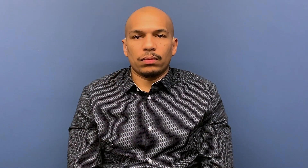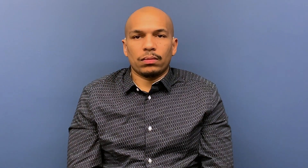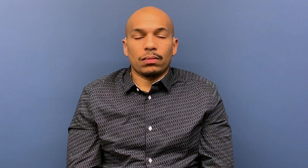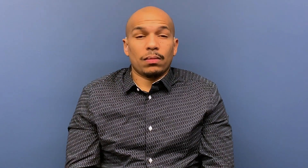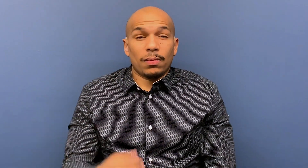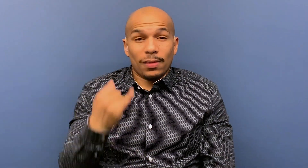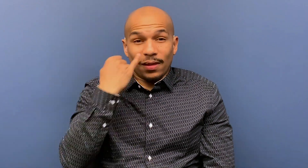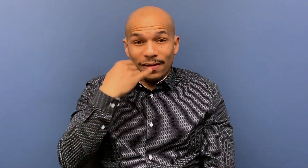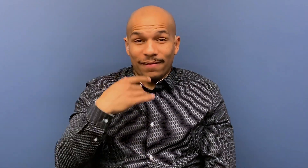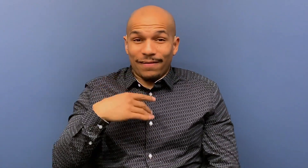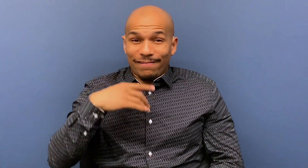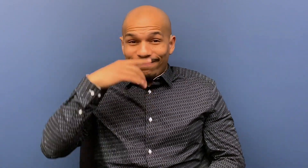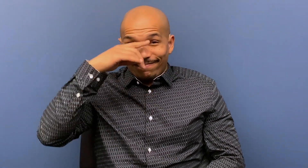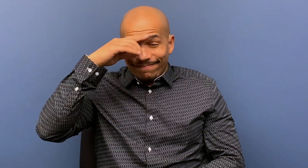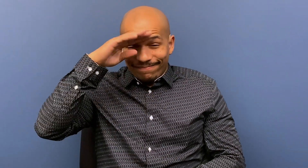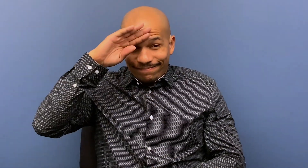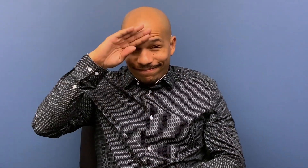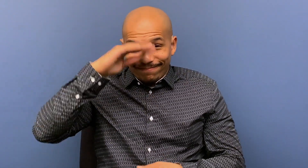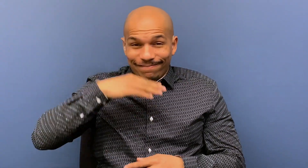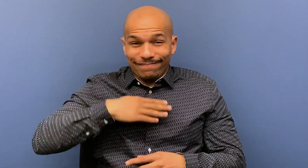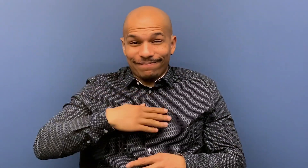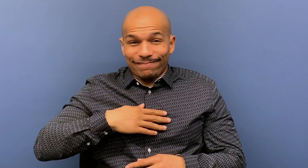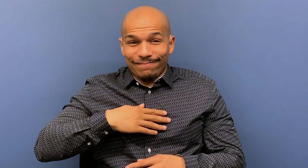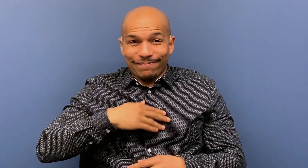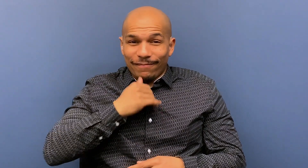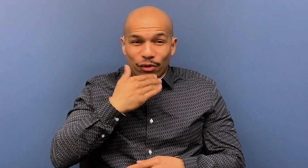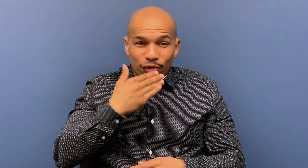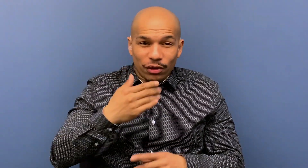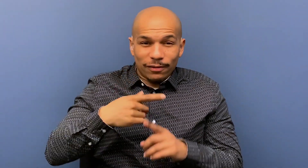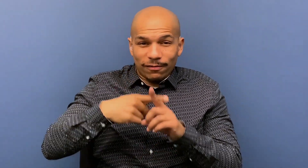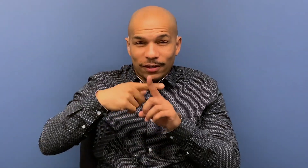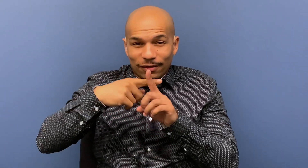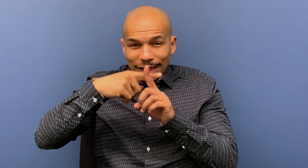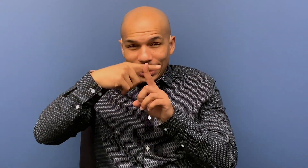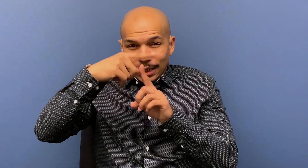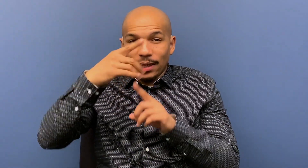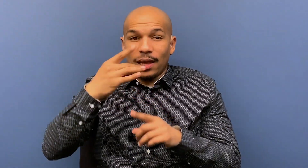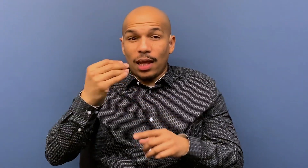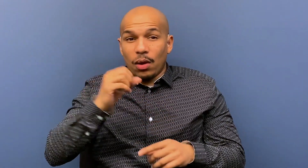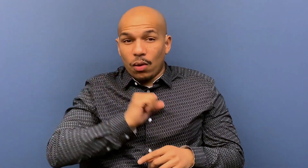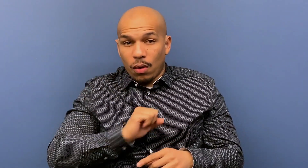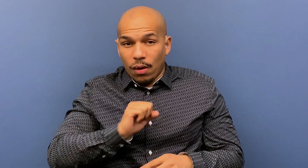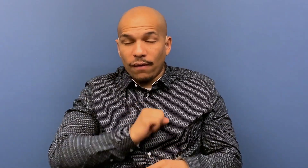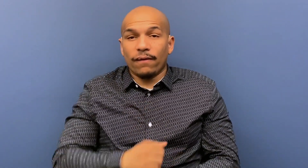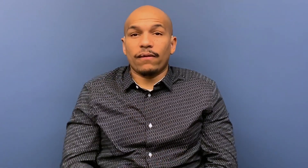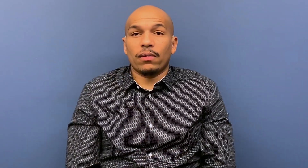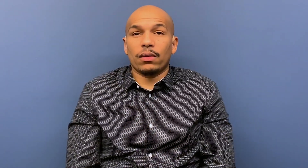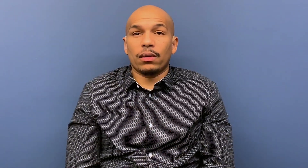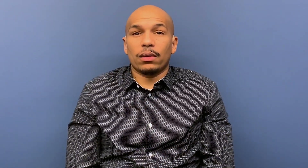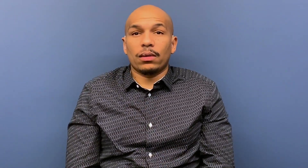If you have fever, cough and/or shortness of breath,